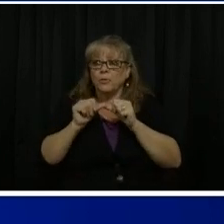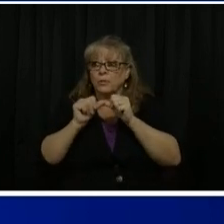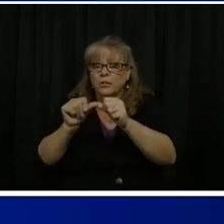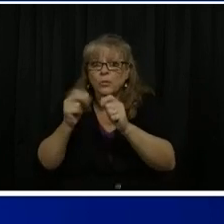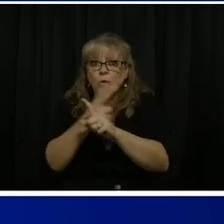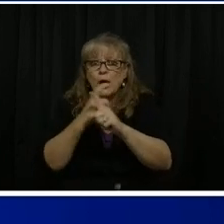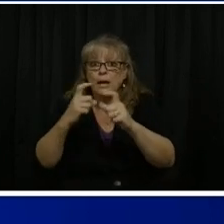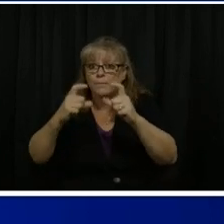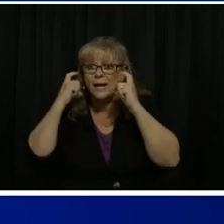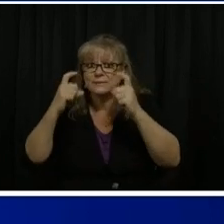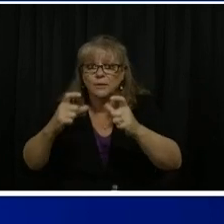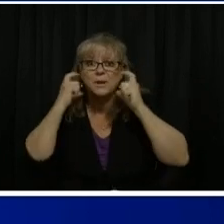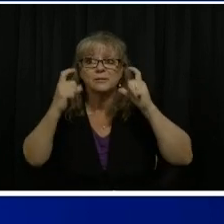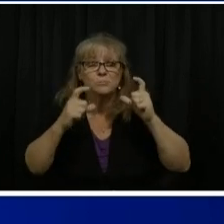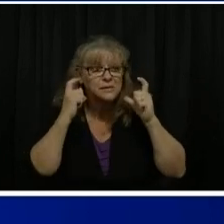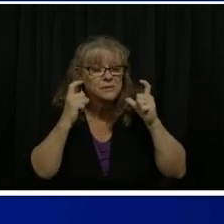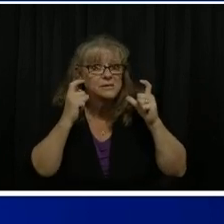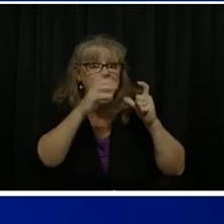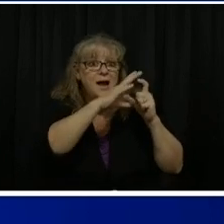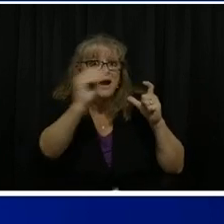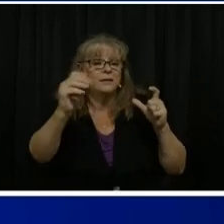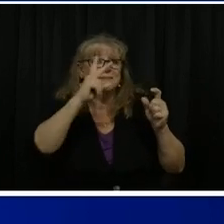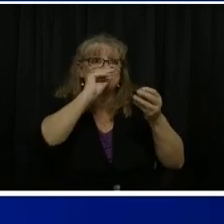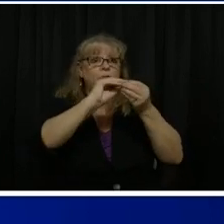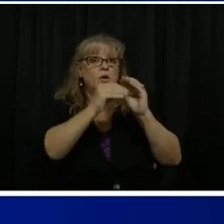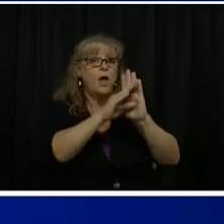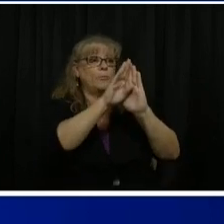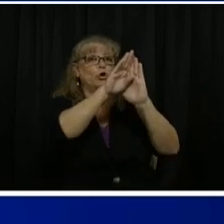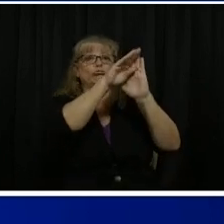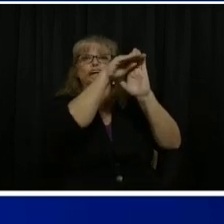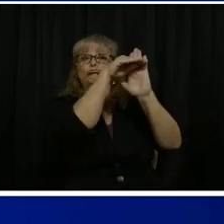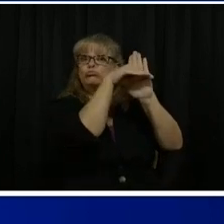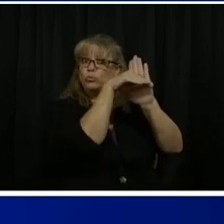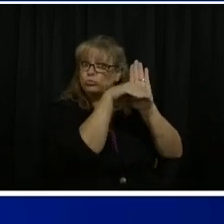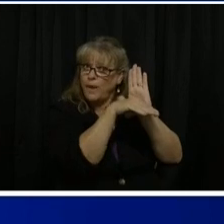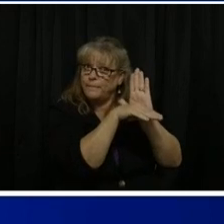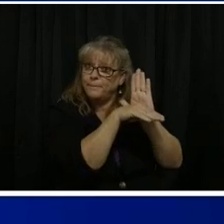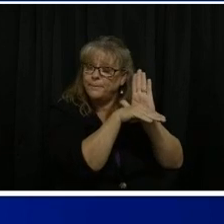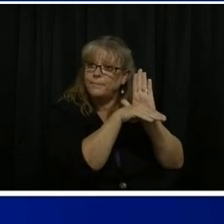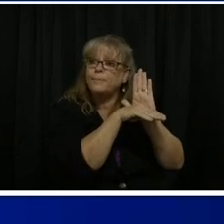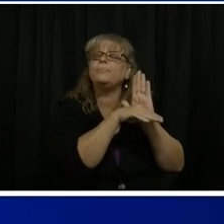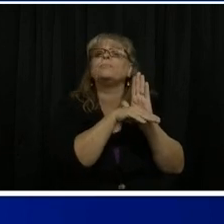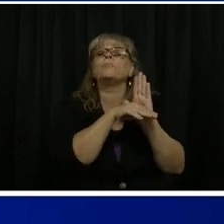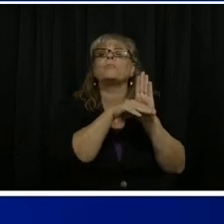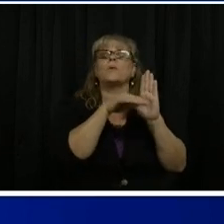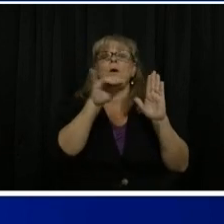RESPONSIBLE BEHAVIOR, THE